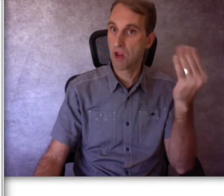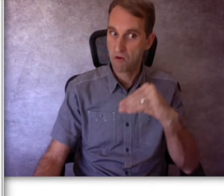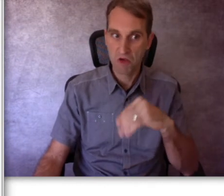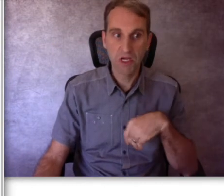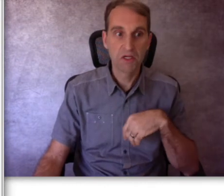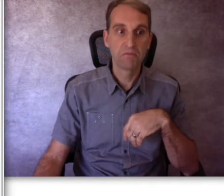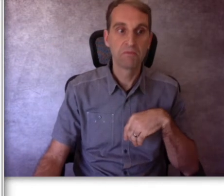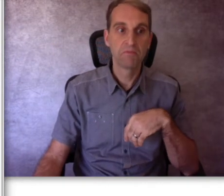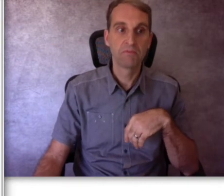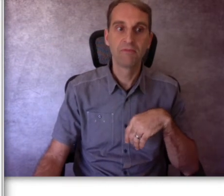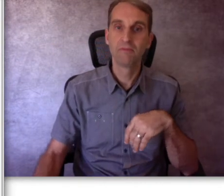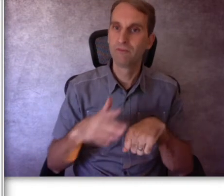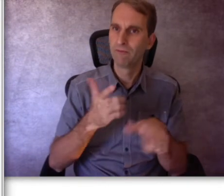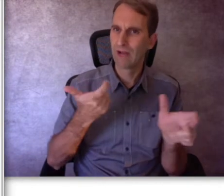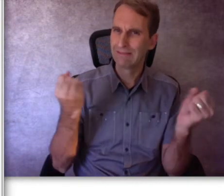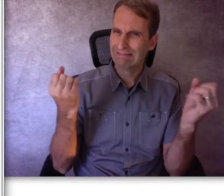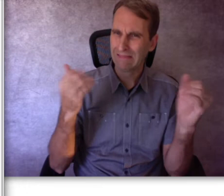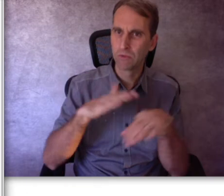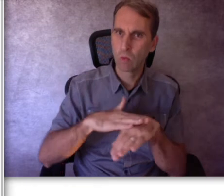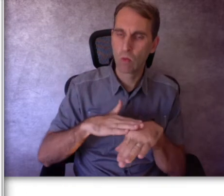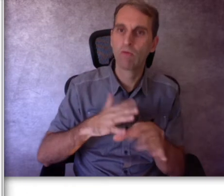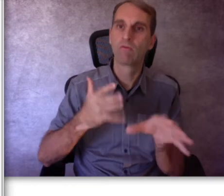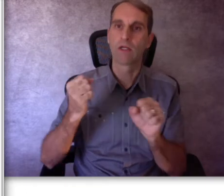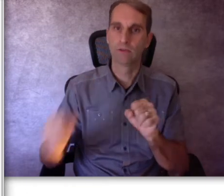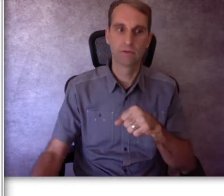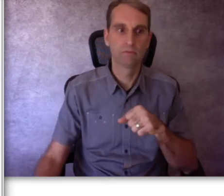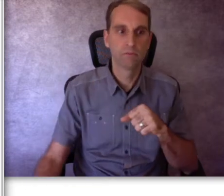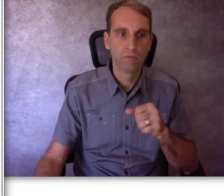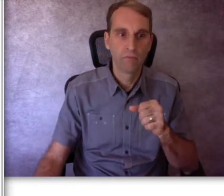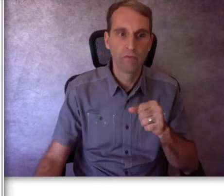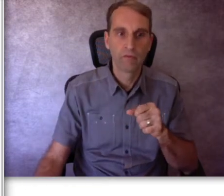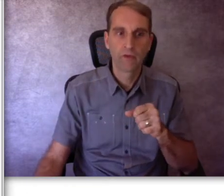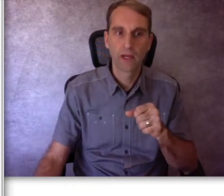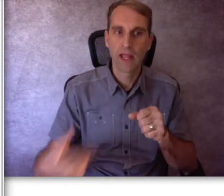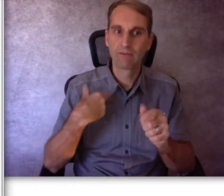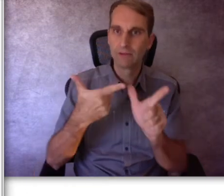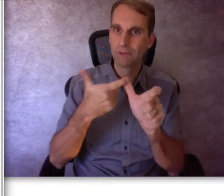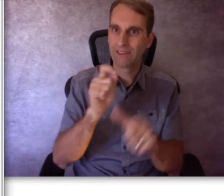You can restart. You can speed up or slow down the video.